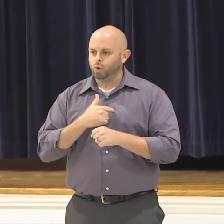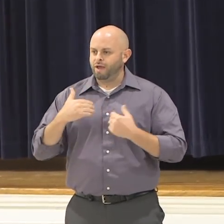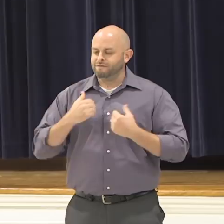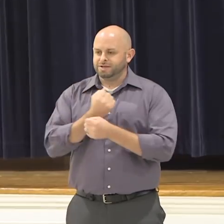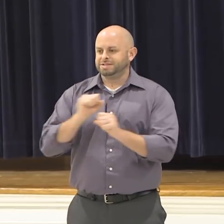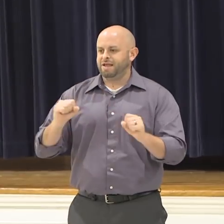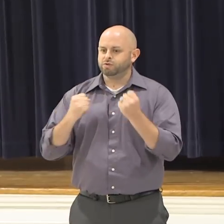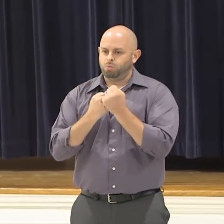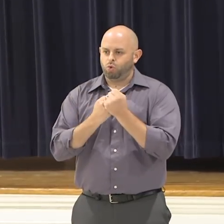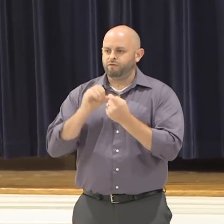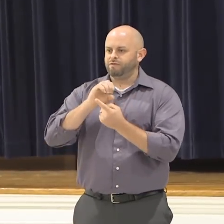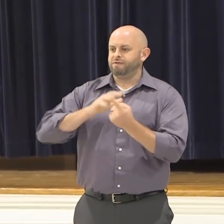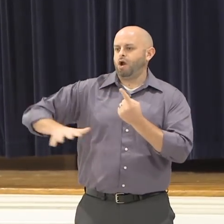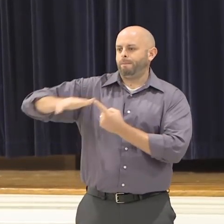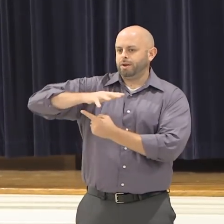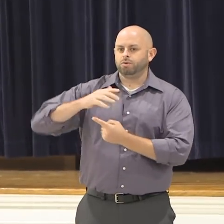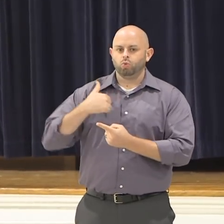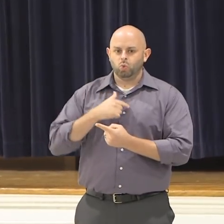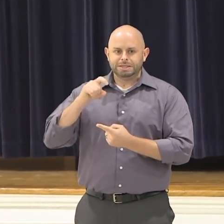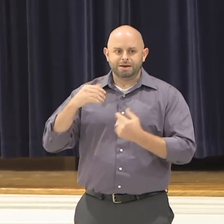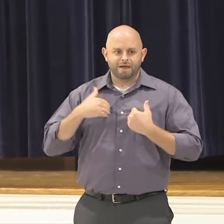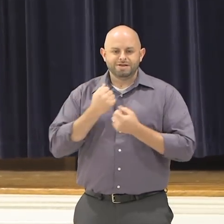and supportive environment because we need to have that here to reflect that